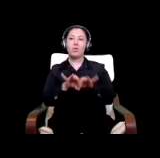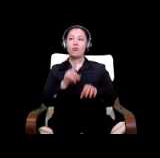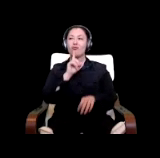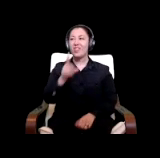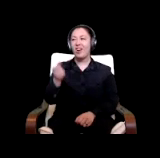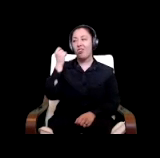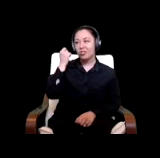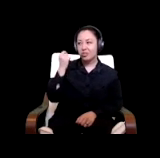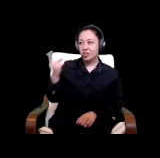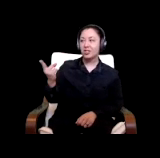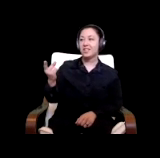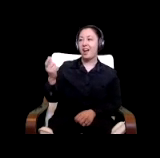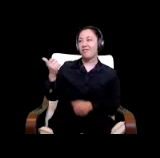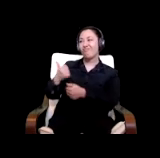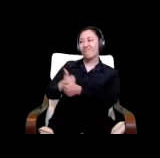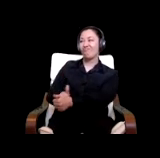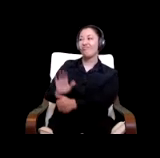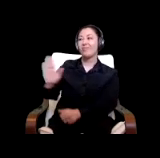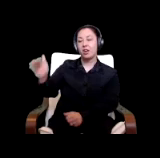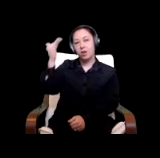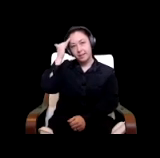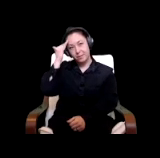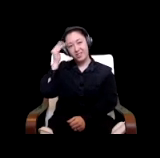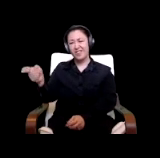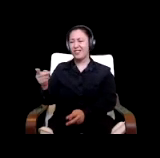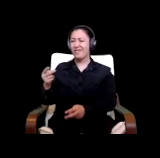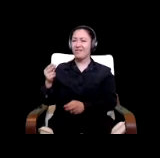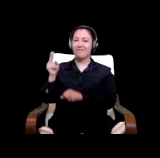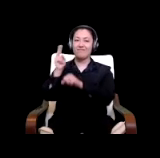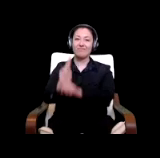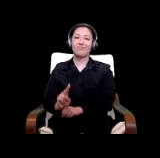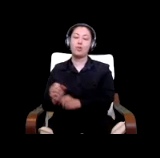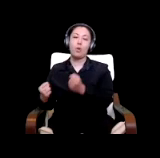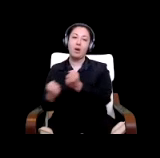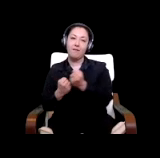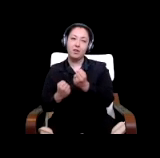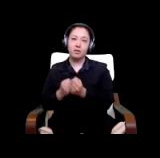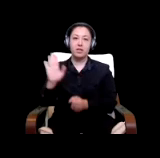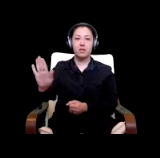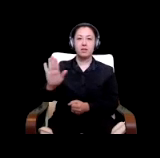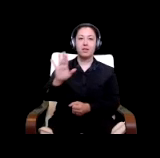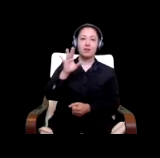They are very used to advocating for their child in the medical world and in the educational